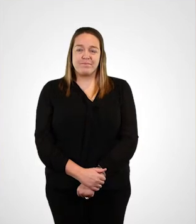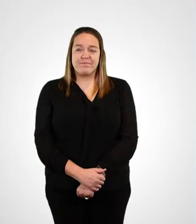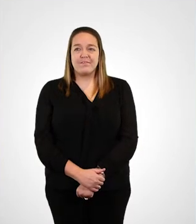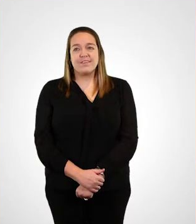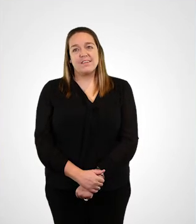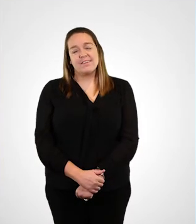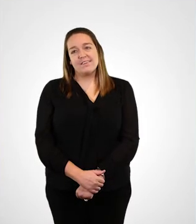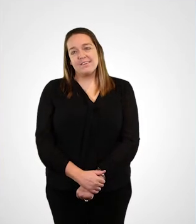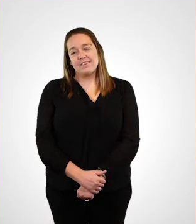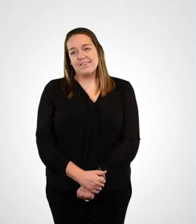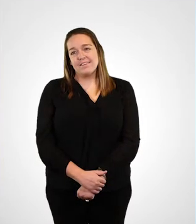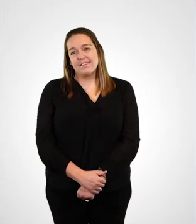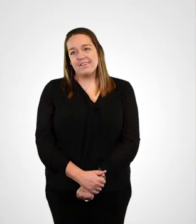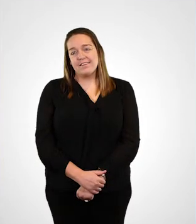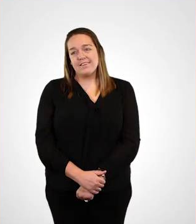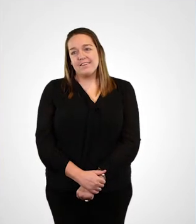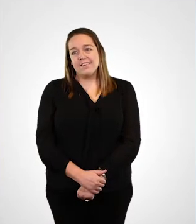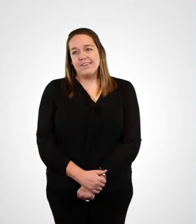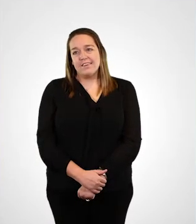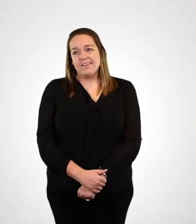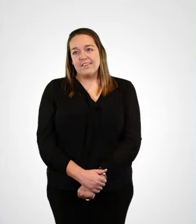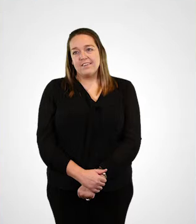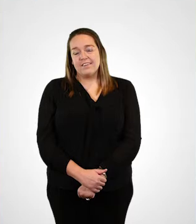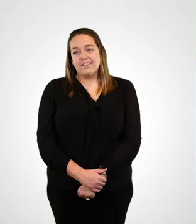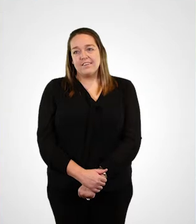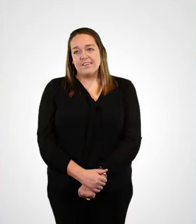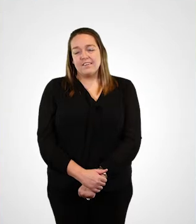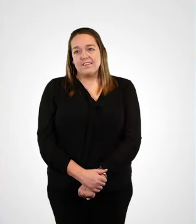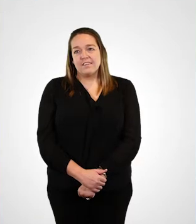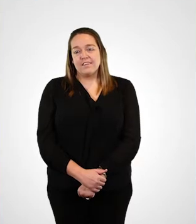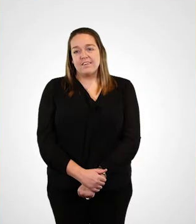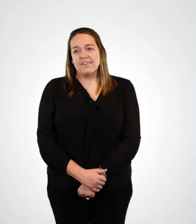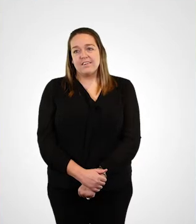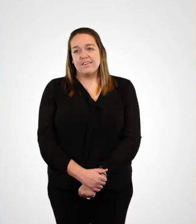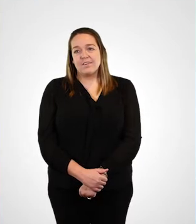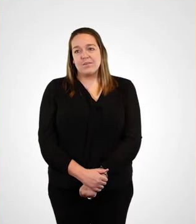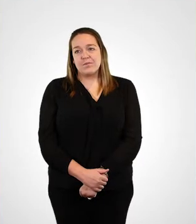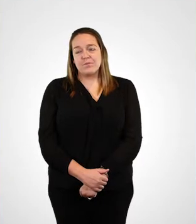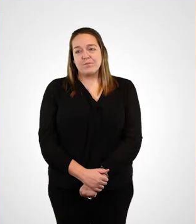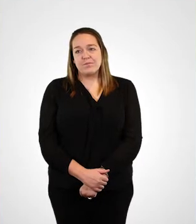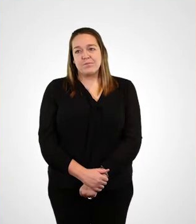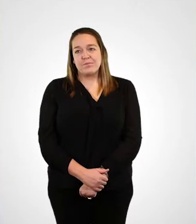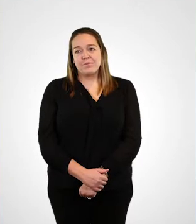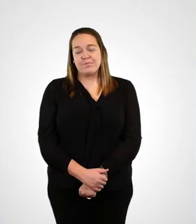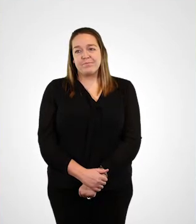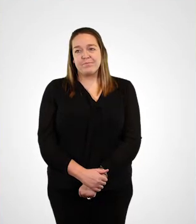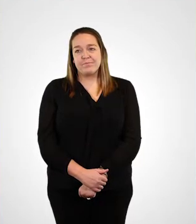Oh, I'm wearing my glasses because I cannot see without my glasses. I have to have glasses to see.